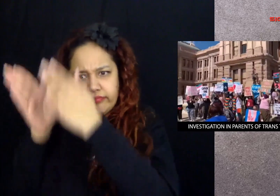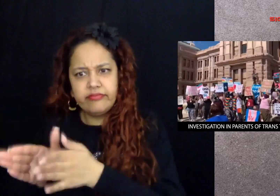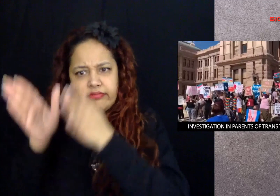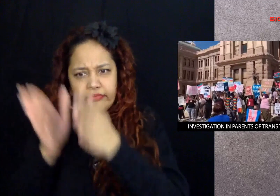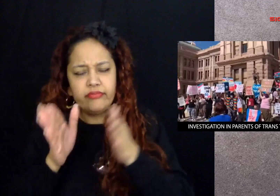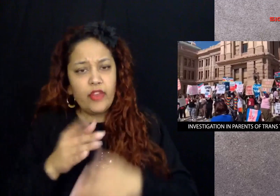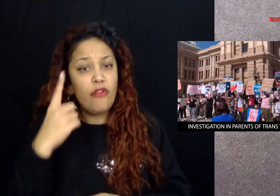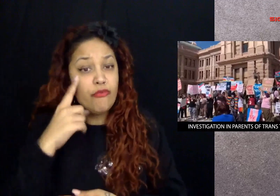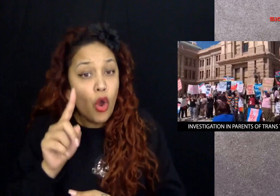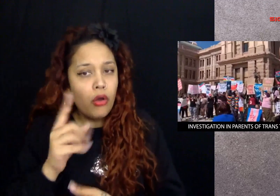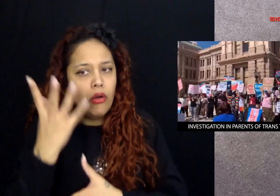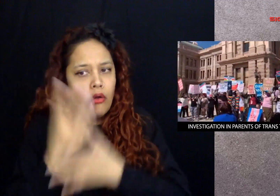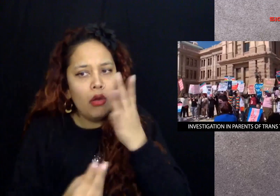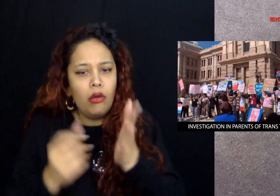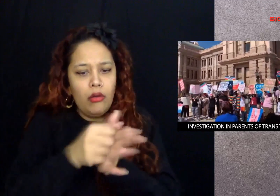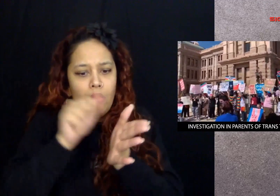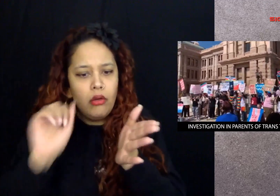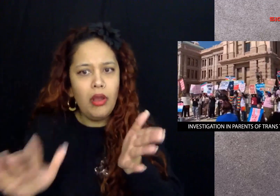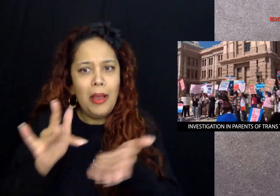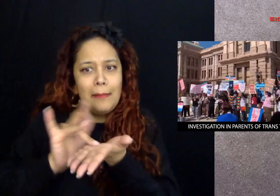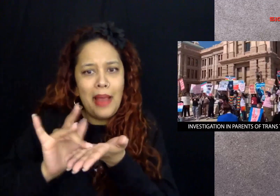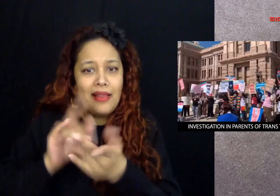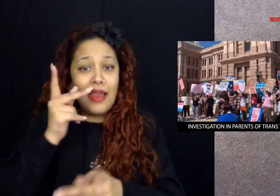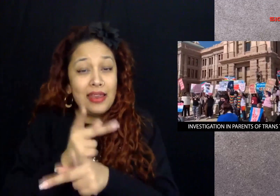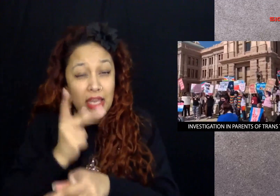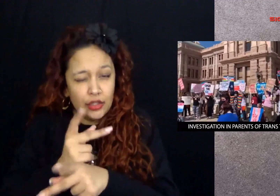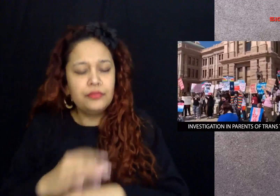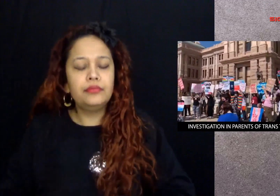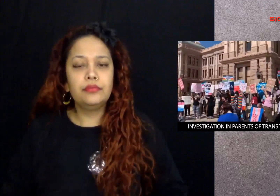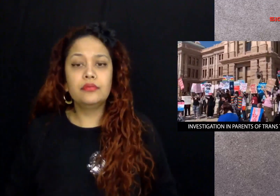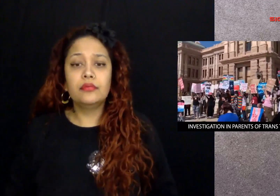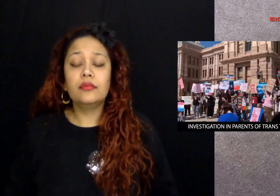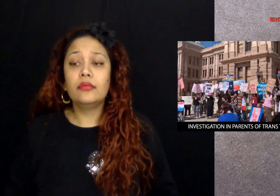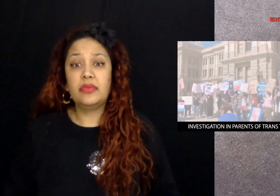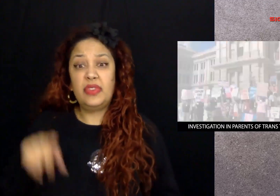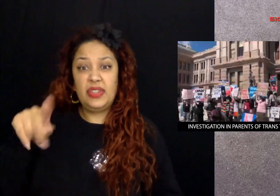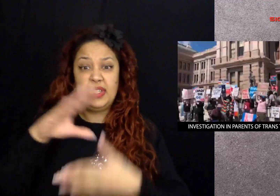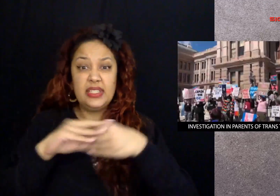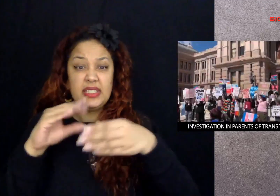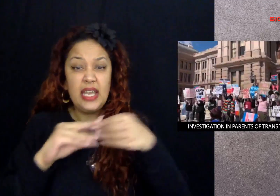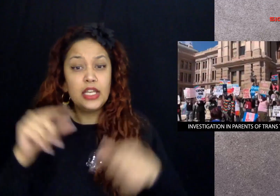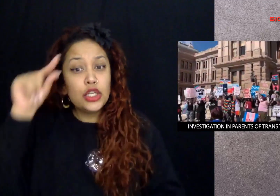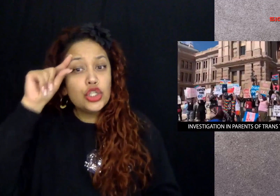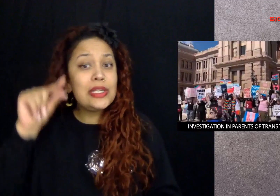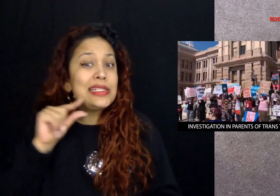for discrimination and harassment and threatens to deprive individuals with medical care